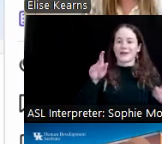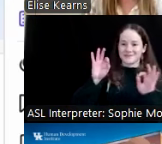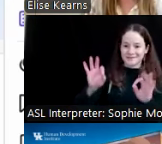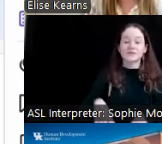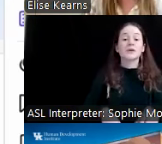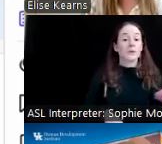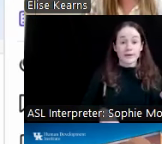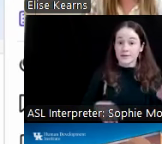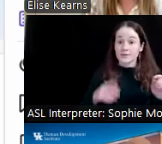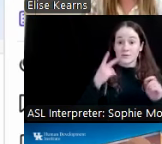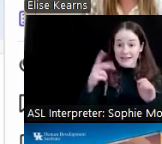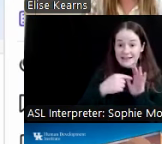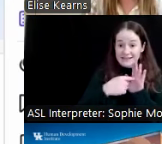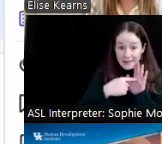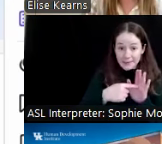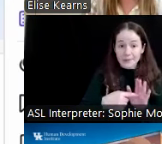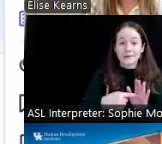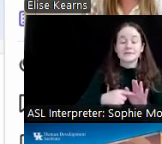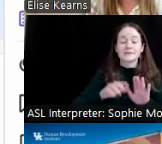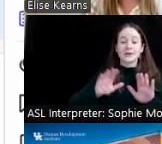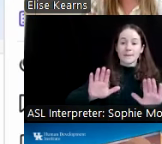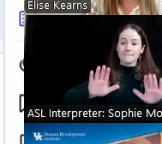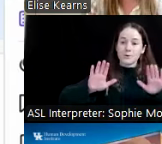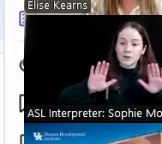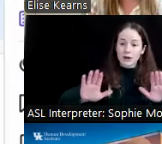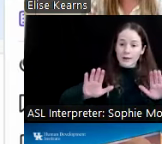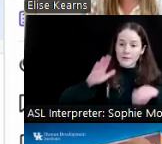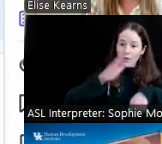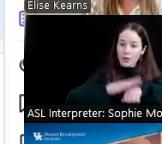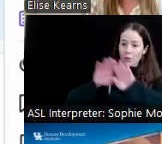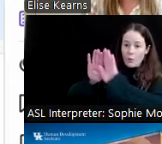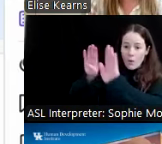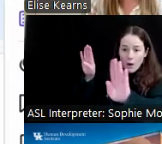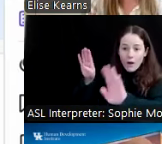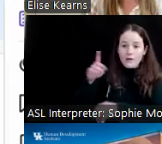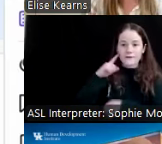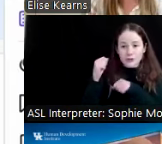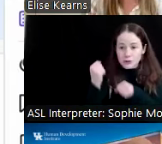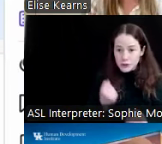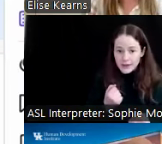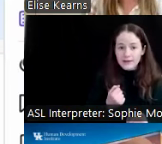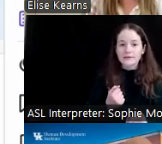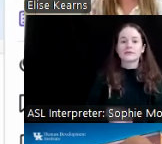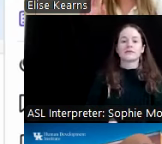on the wall for strengthening exercises some curlups which could also be done in